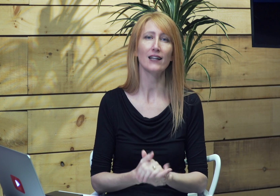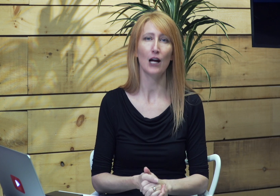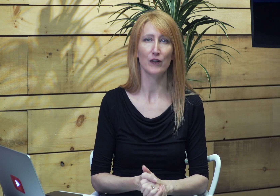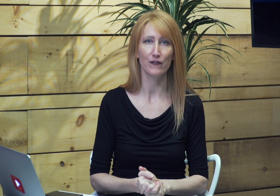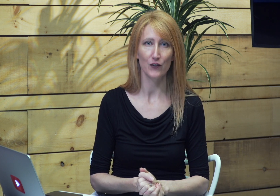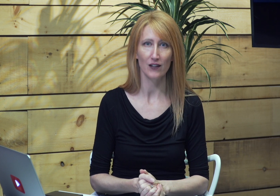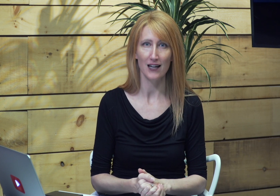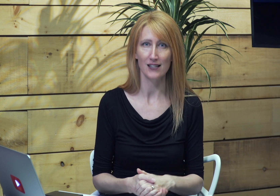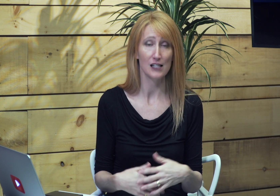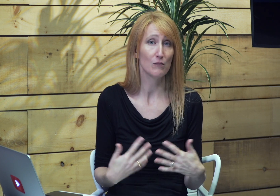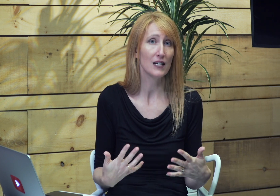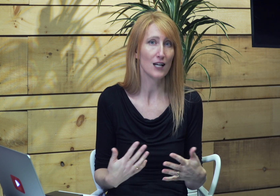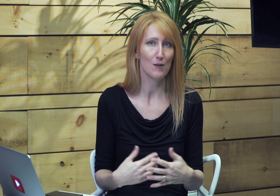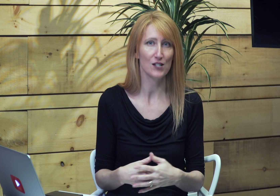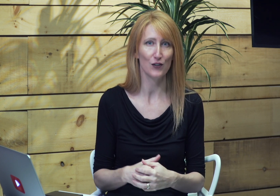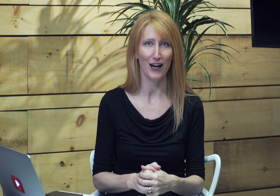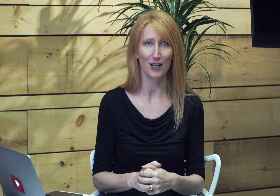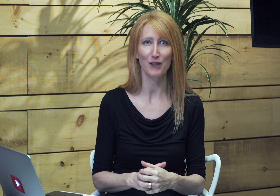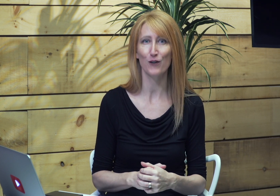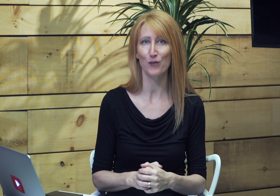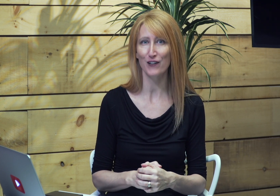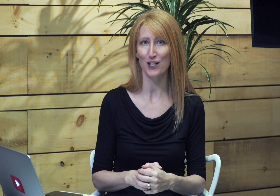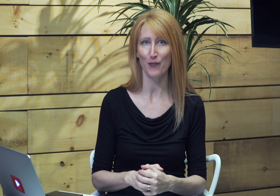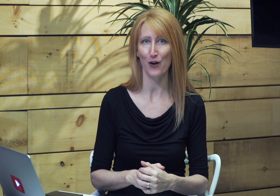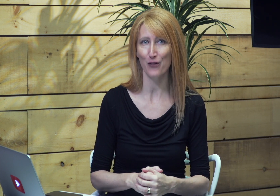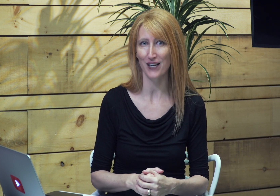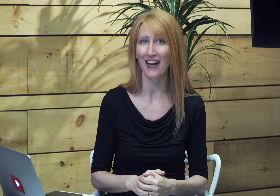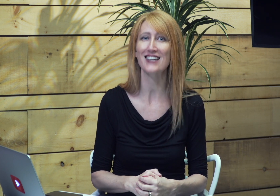and review the lessons as many times as you like before moving on to part 3 and